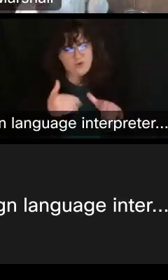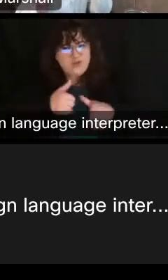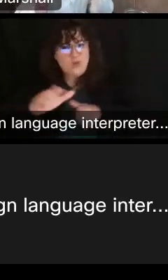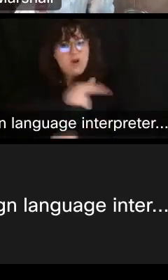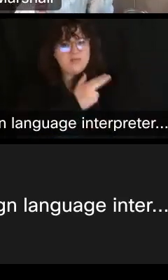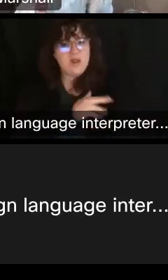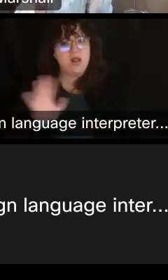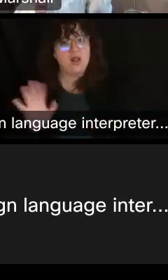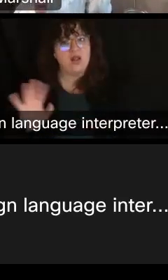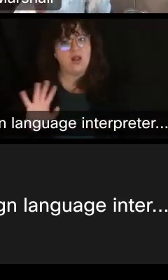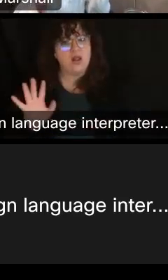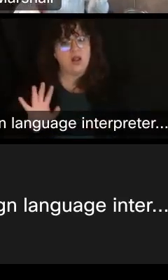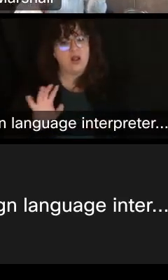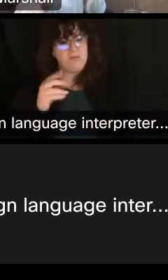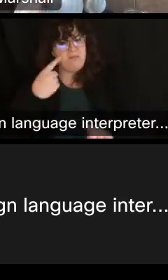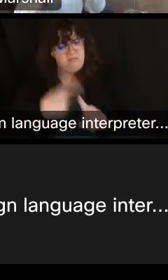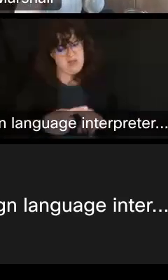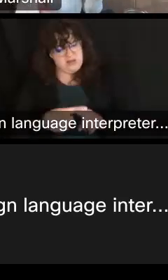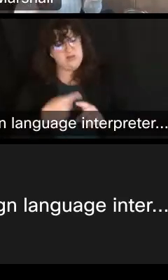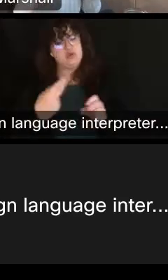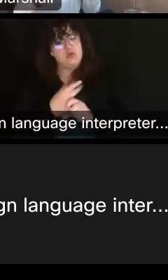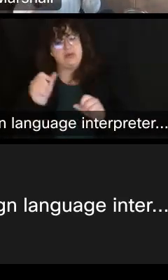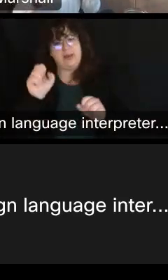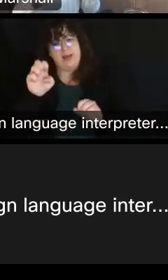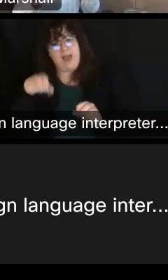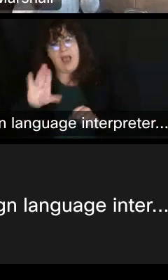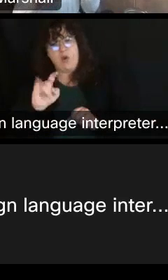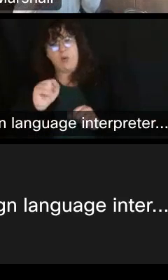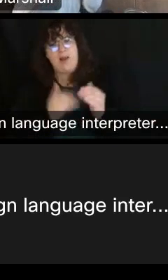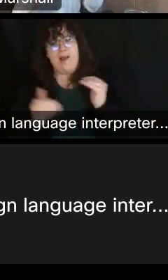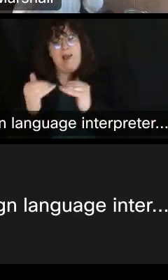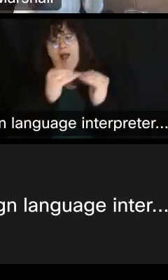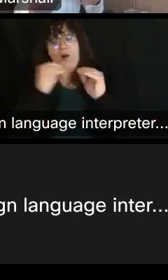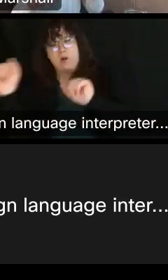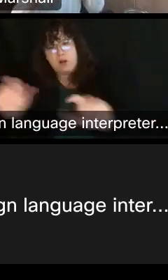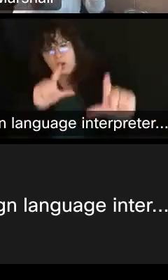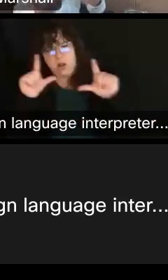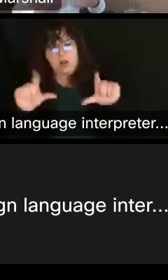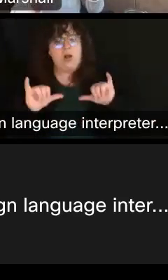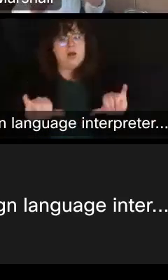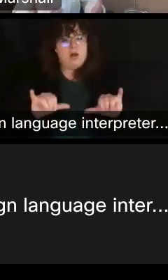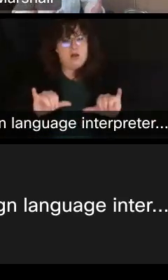of an equity lens, part of the equity lens is we want to keep people reinforce and support